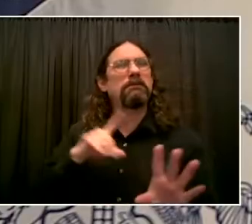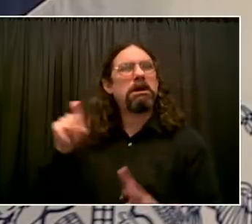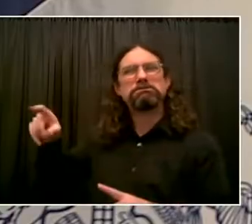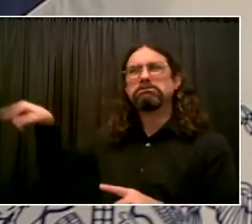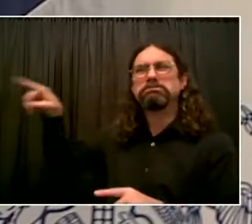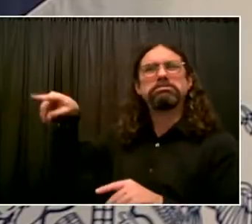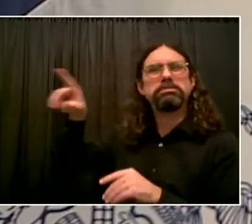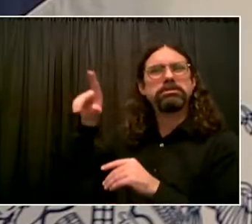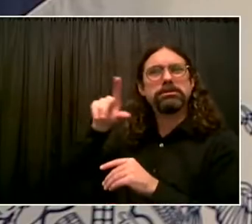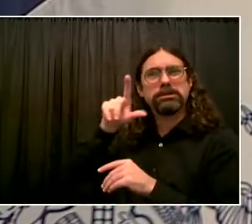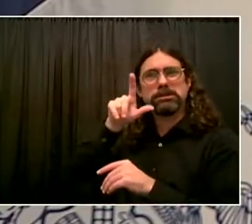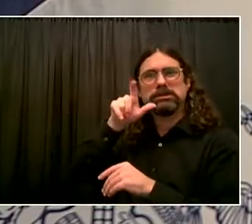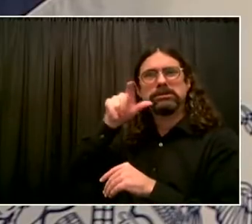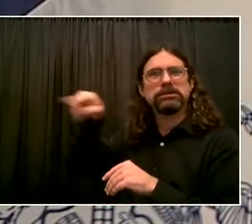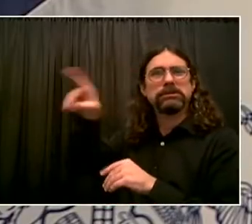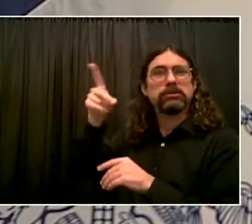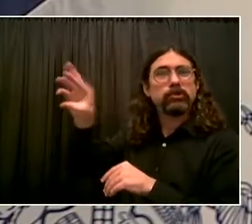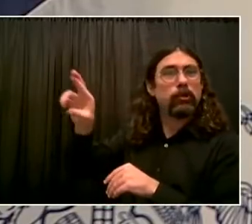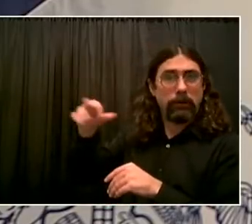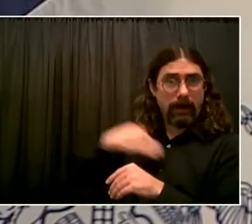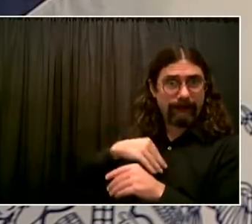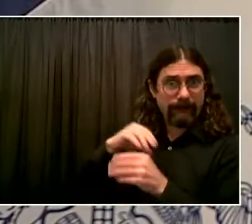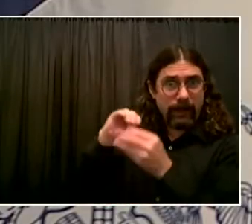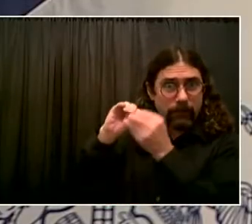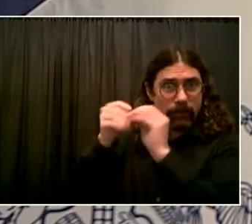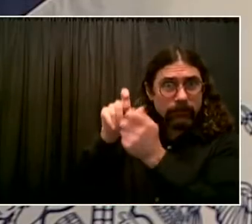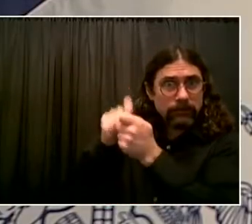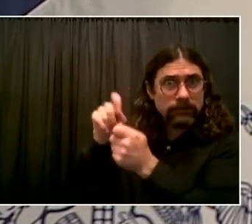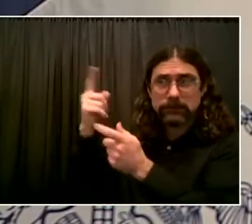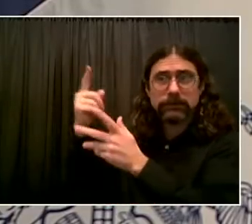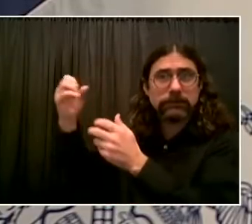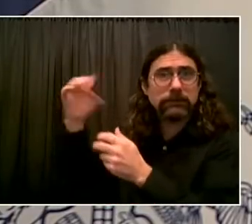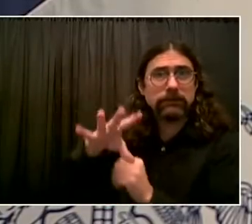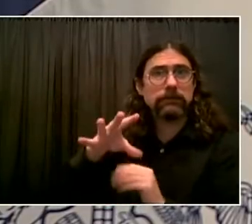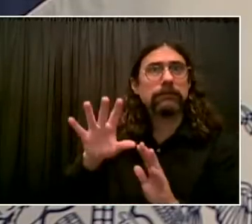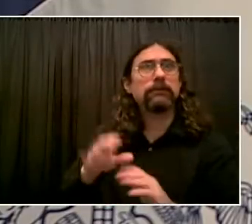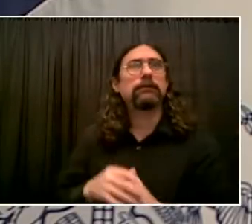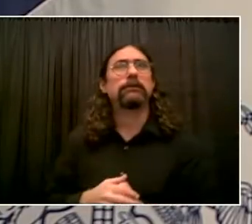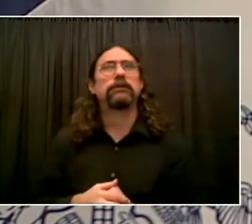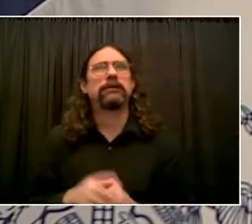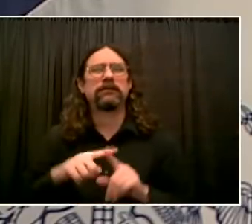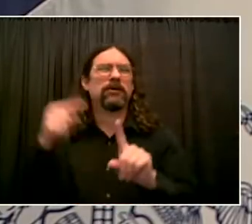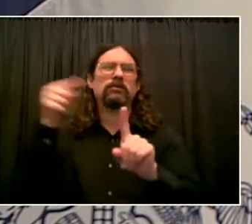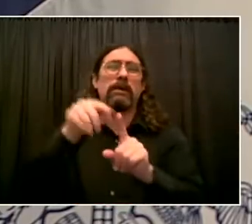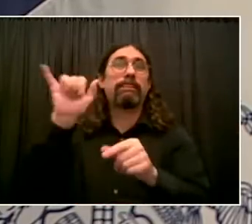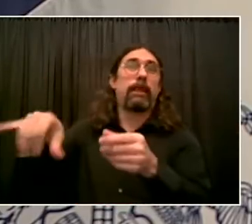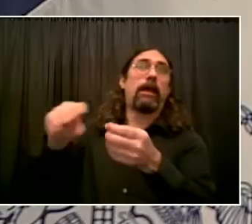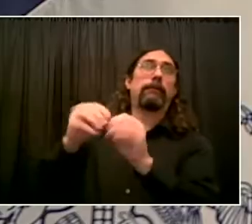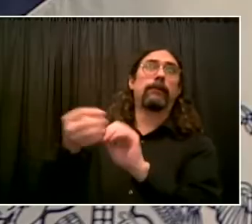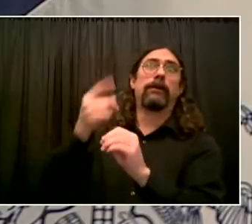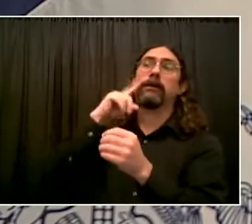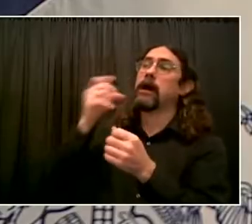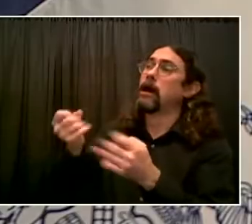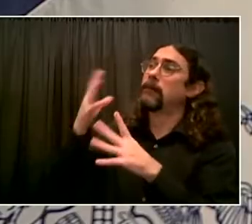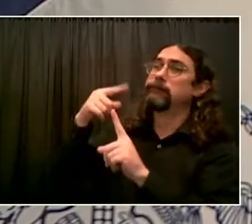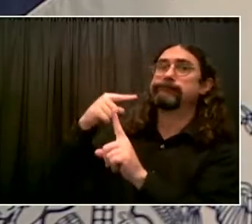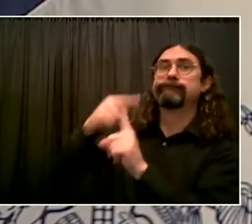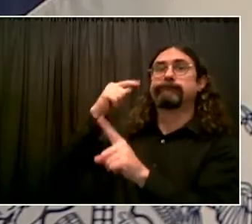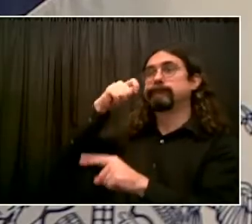WE HAVE THE NUMBERS WE NEED TO DO CONSISTENT TESTING IN SCHOOLS. BUT THE NUMBERS OVERALL, THE COVID POSITIVITY LEVELS ARE VERY LOW. I WILL TURN TO THE DOCTORS AND A SECOND AS THEY HAVE THAT